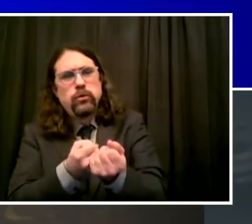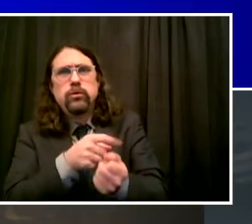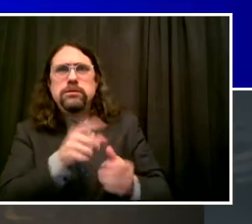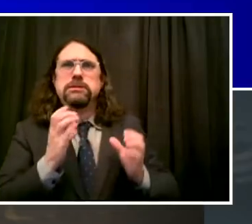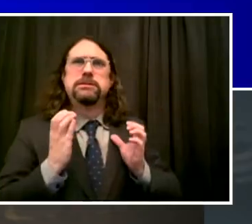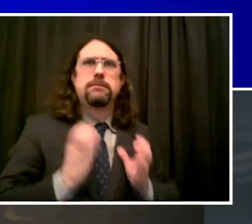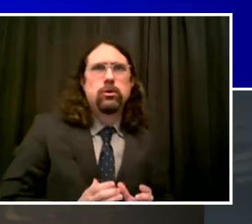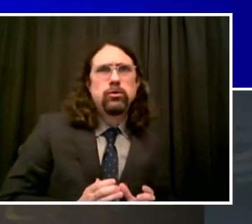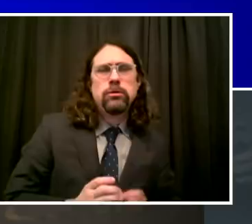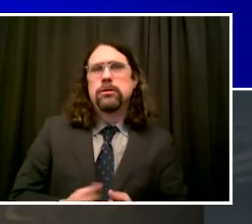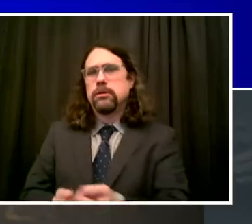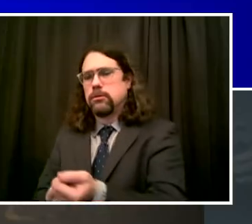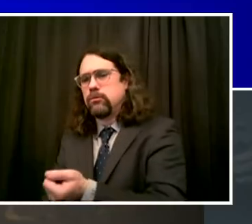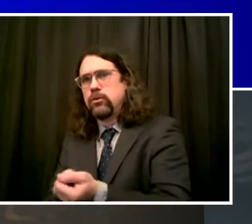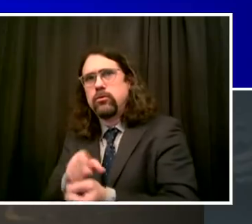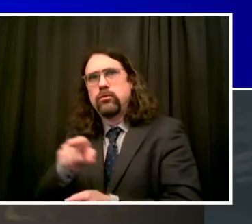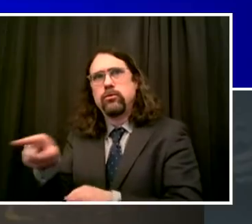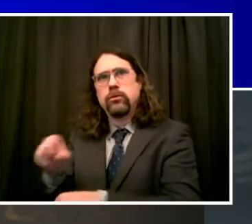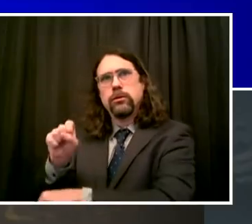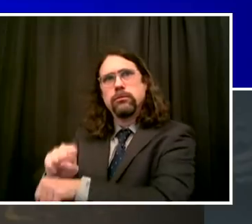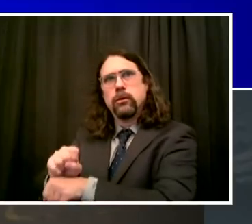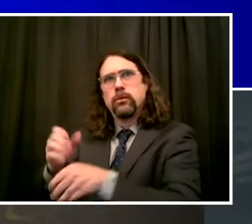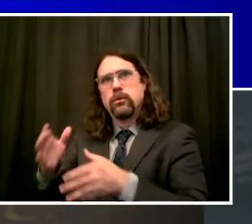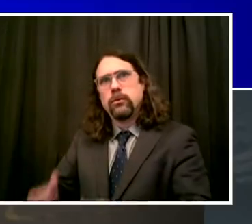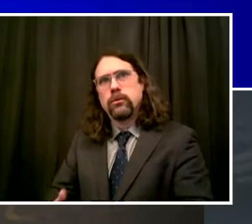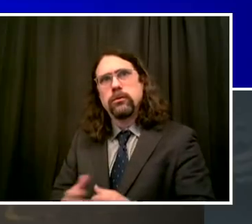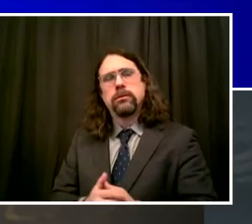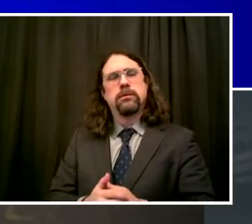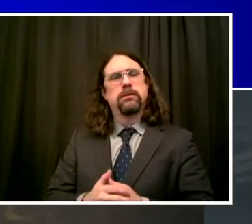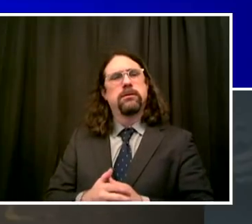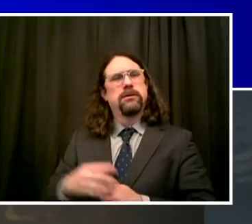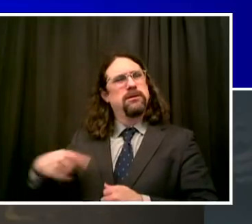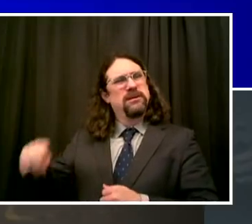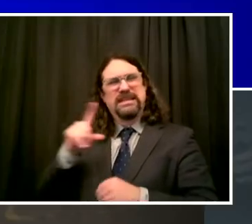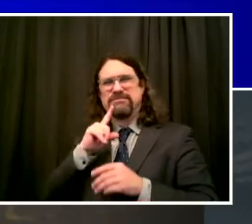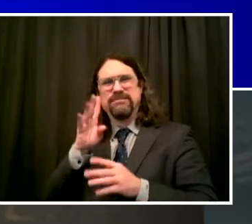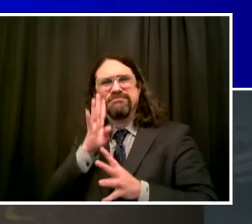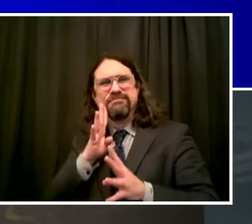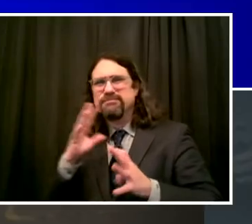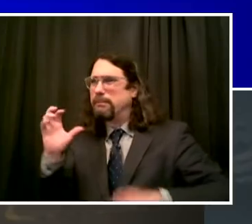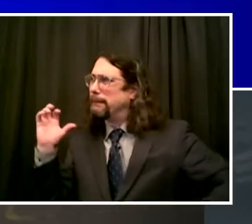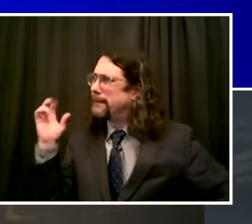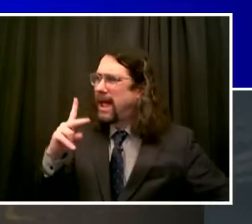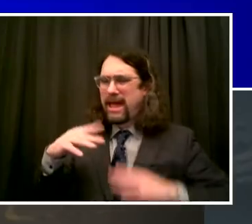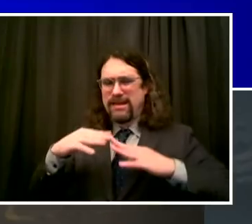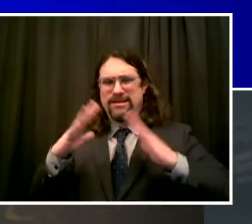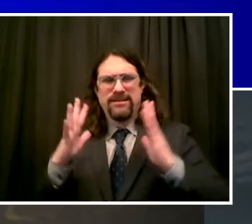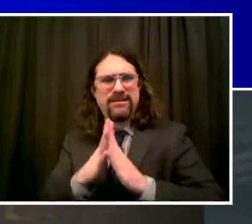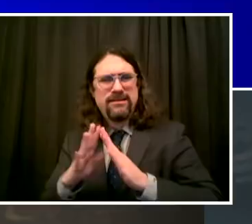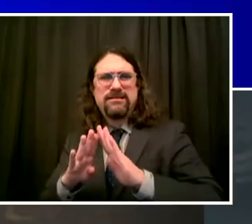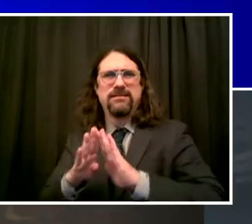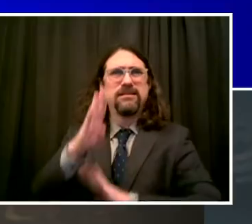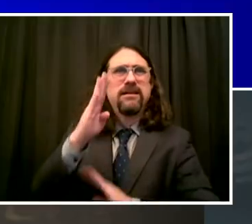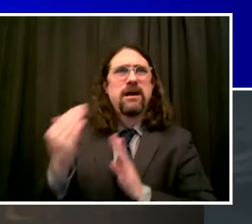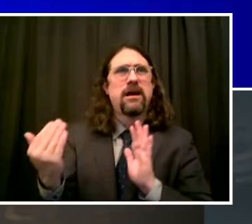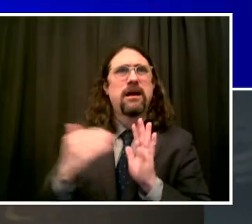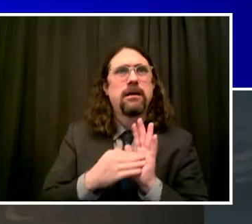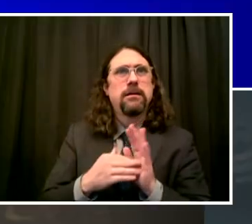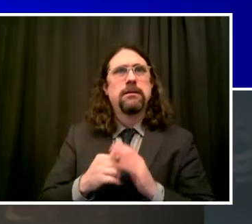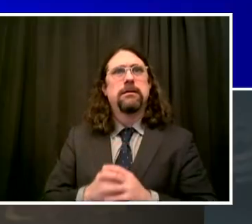ARE THE PEOPLE IN THEIR NEIGHBORHOOD THAT DEPEND ON THAT SMALL BUSINESS. EA CHAN DEVERY ONE OF THEM WANTED TO COME BACK, NOT JUST